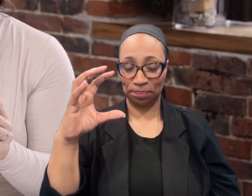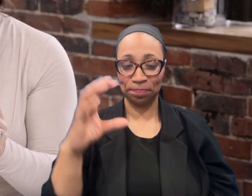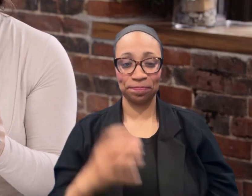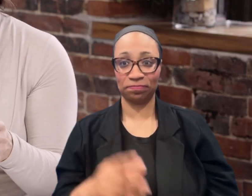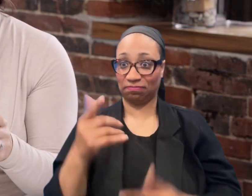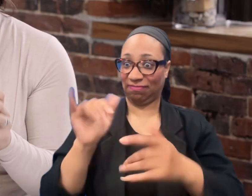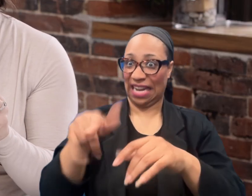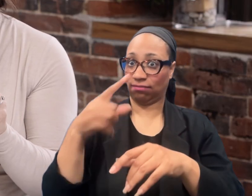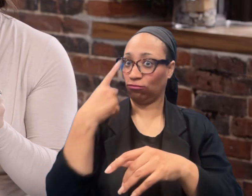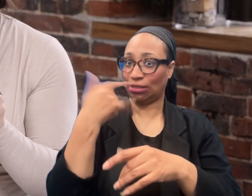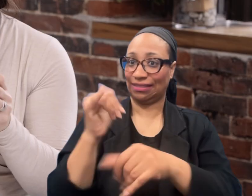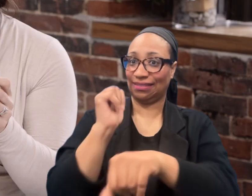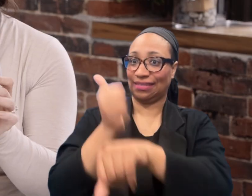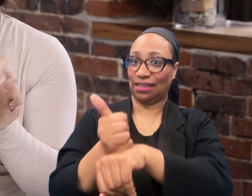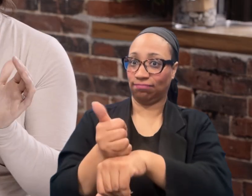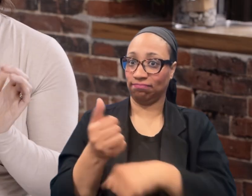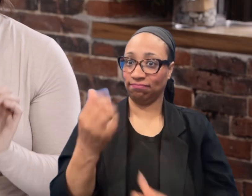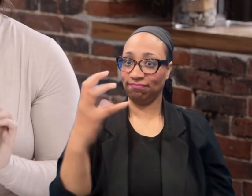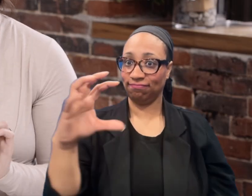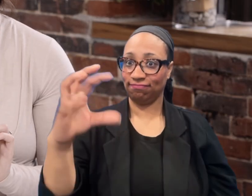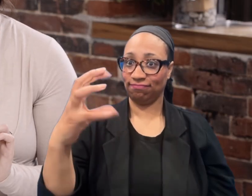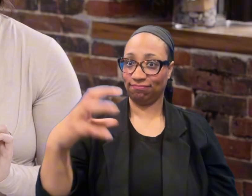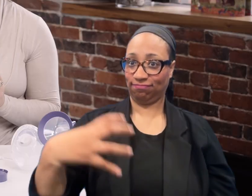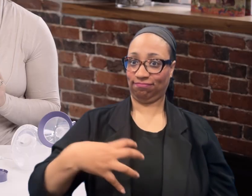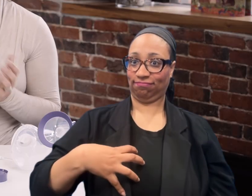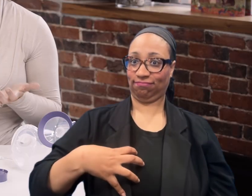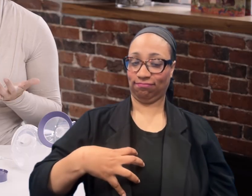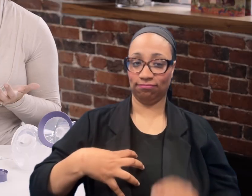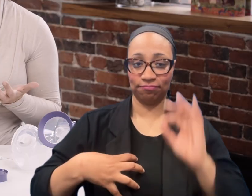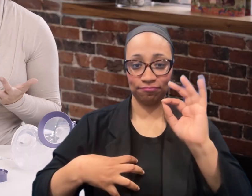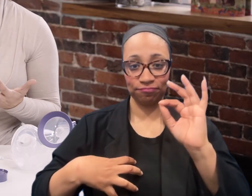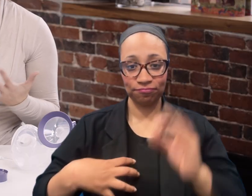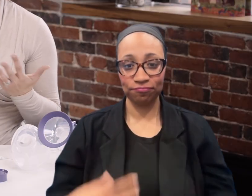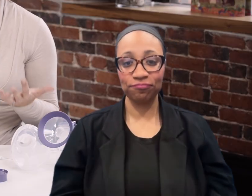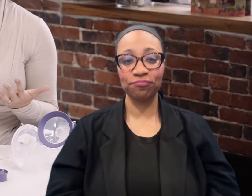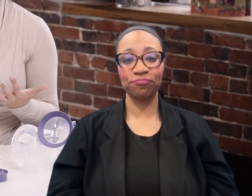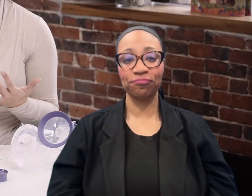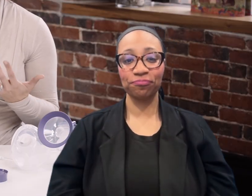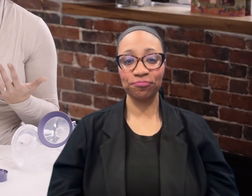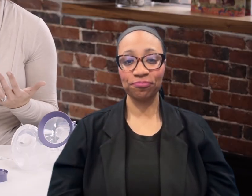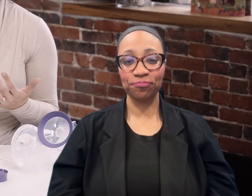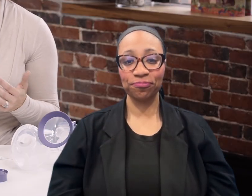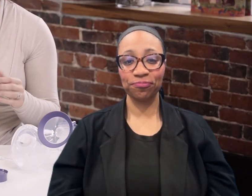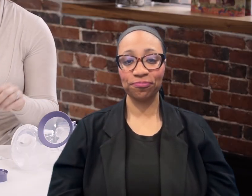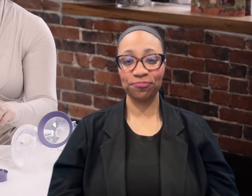it should look like this. Once either collection kit that you're going to use is assembled, you do